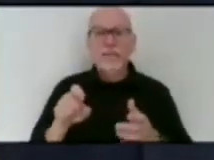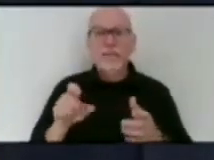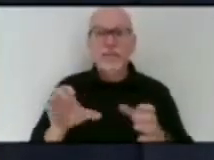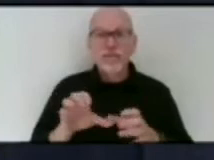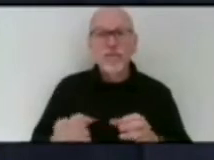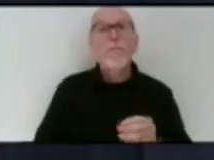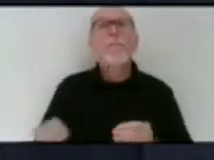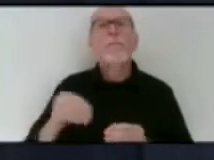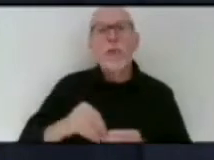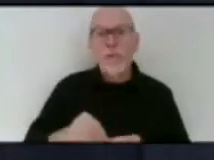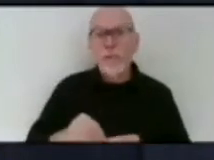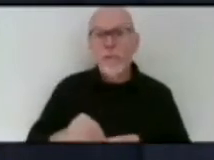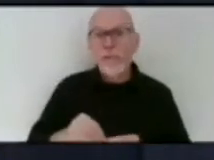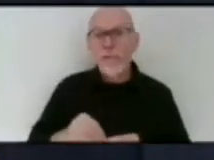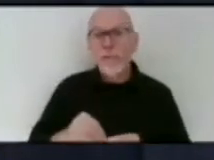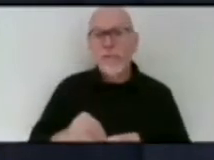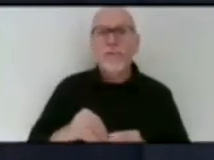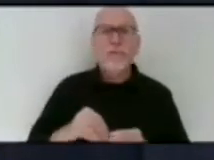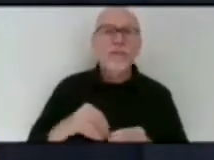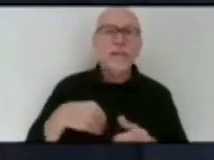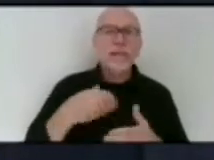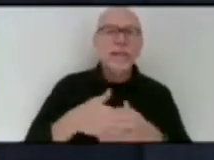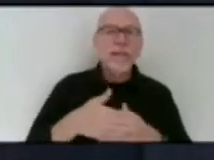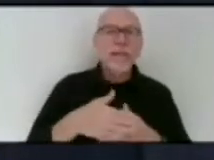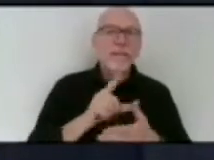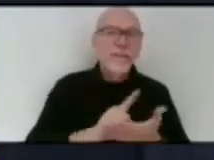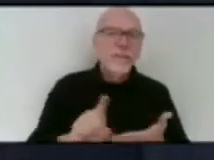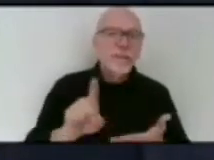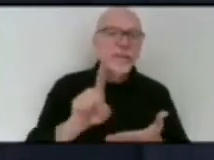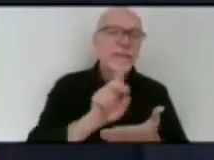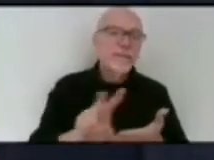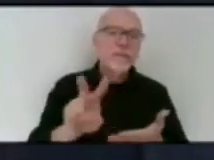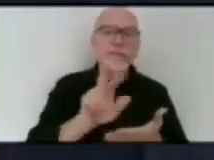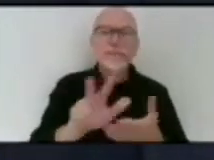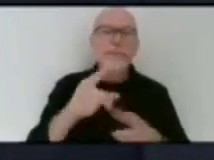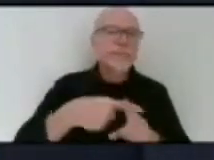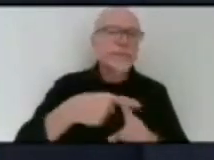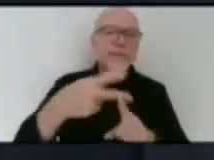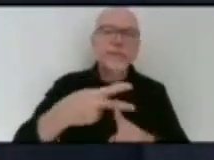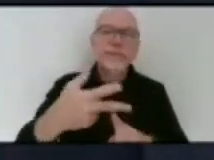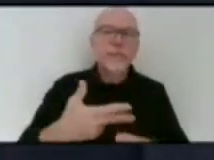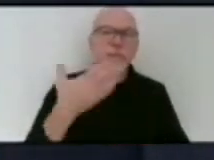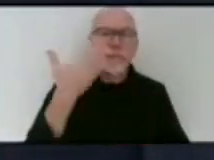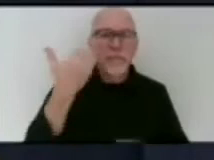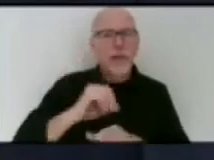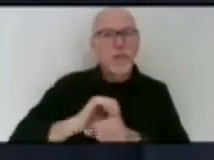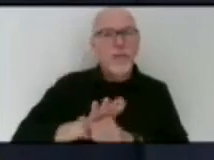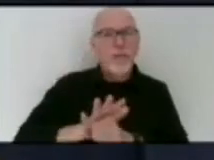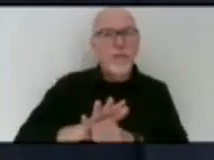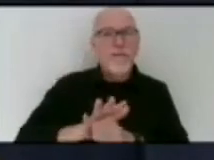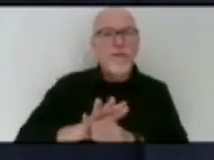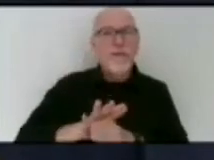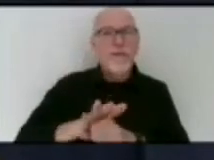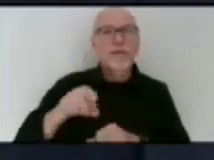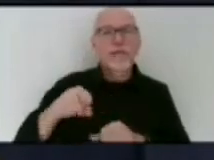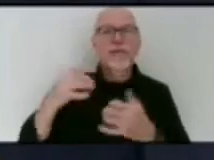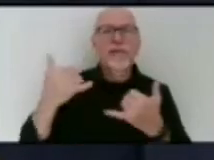through these next weeks and months, as co vid is taking and even greater toll